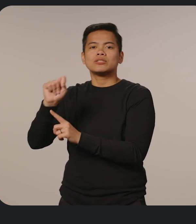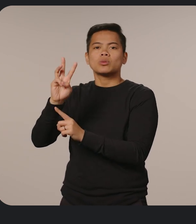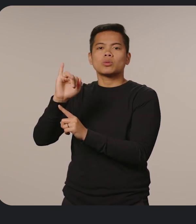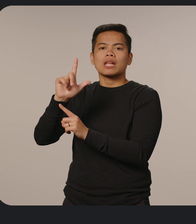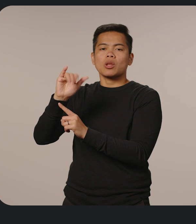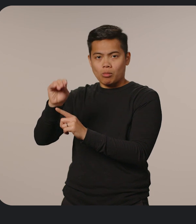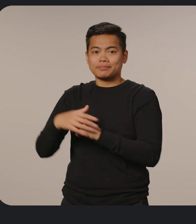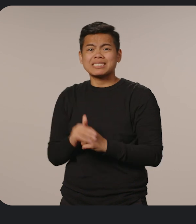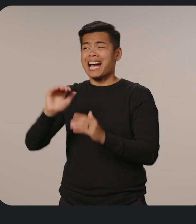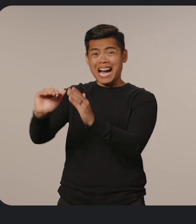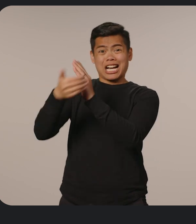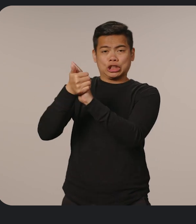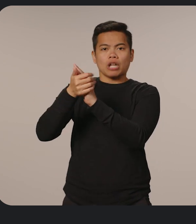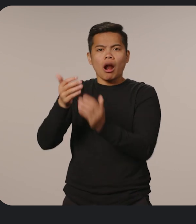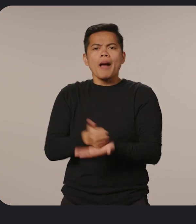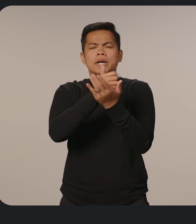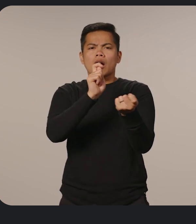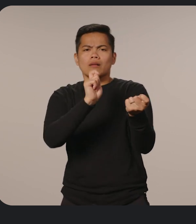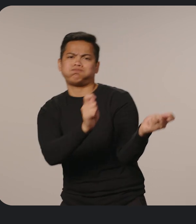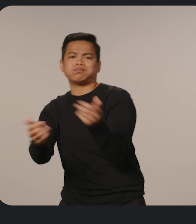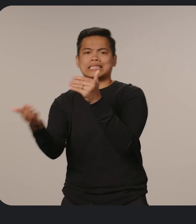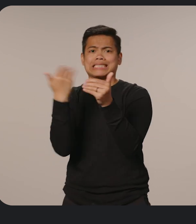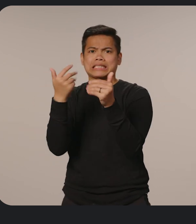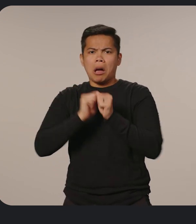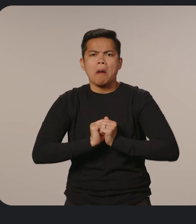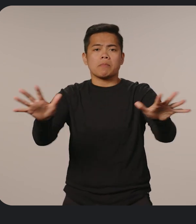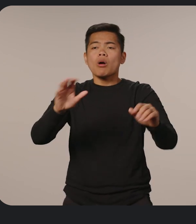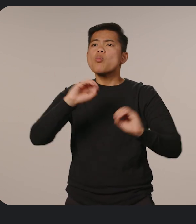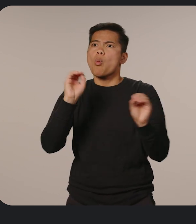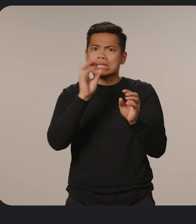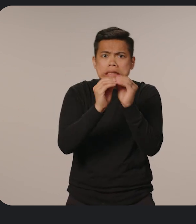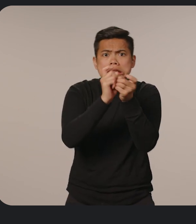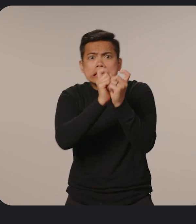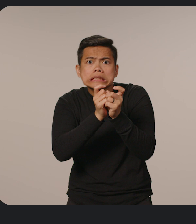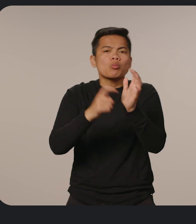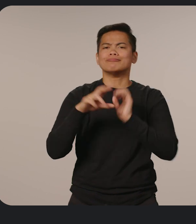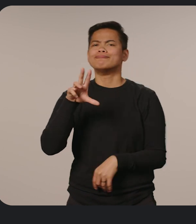once deployed no maintenance is required when a new improved version of an